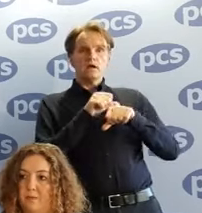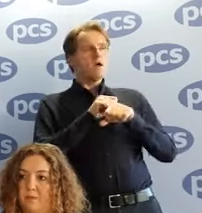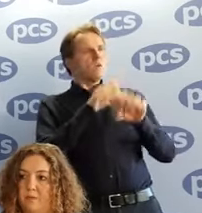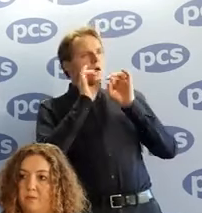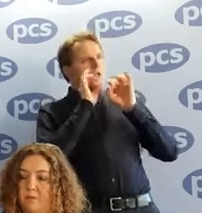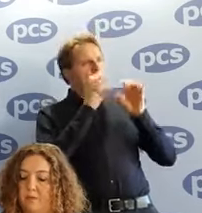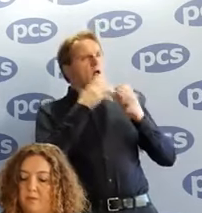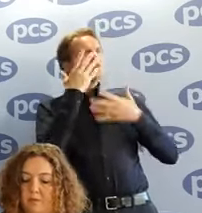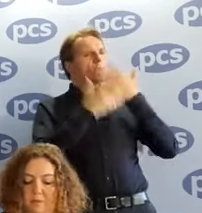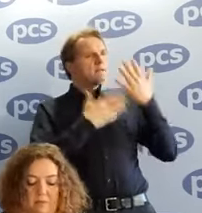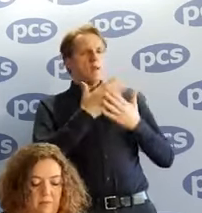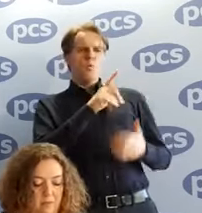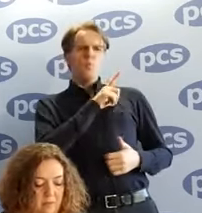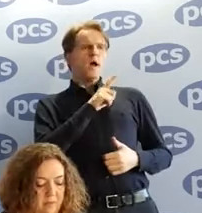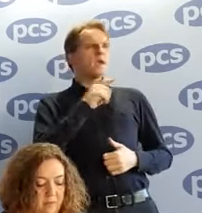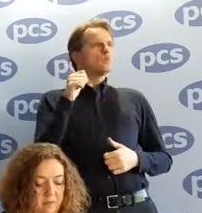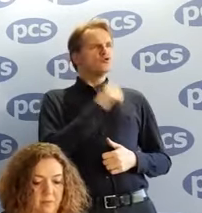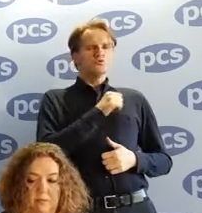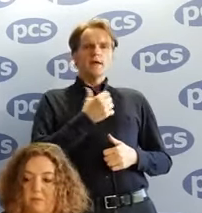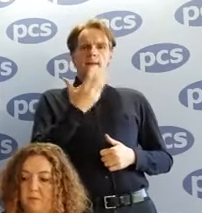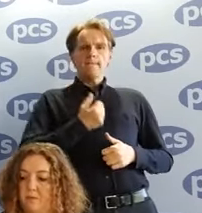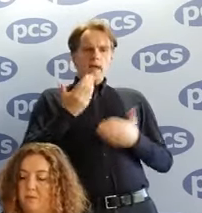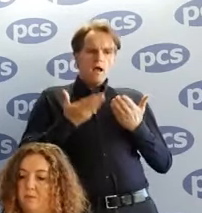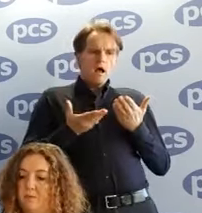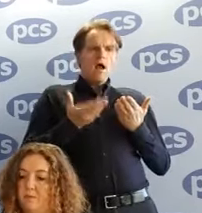why we deserved above the rate of inflation this year and why it had to be